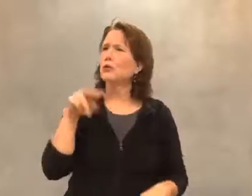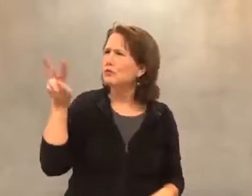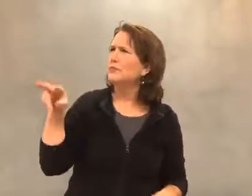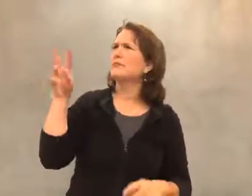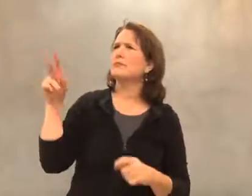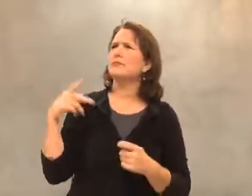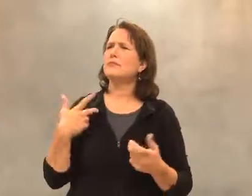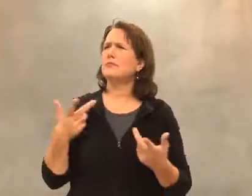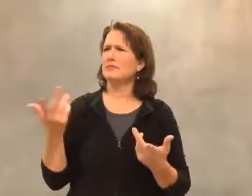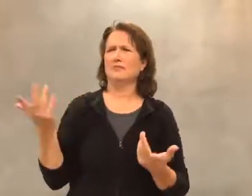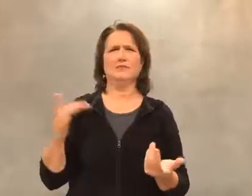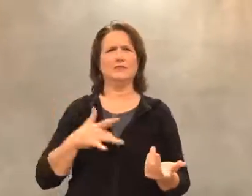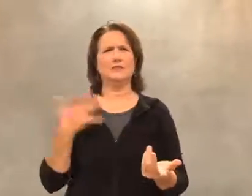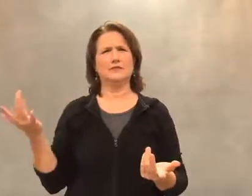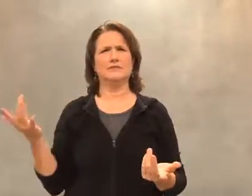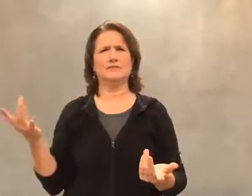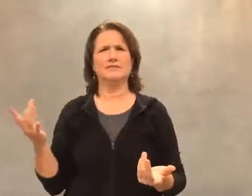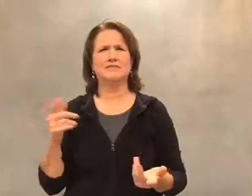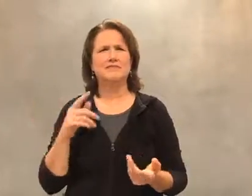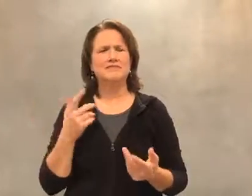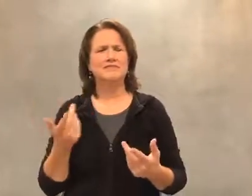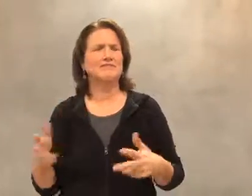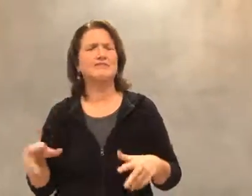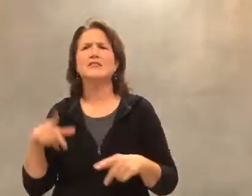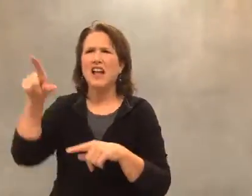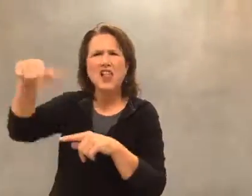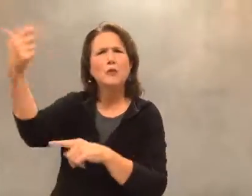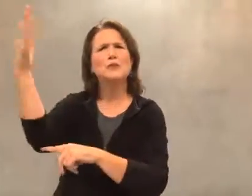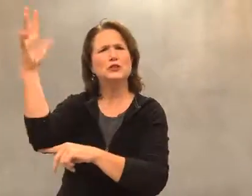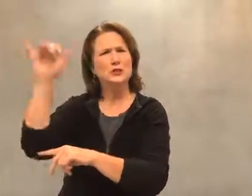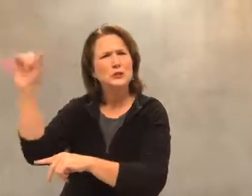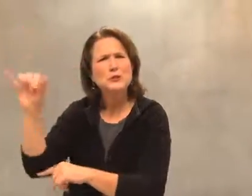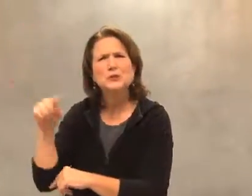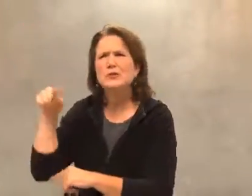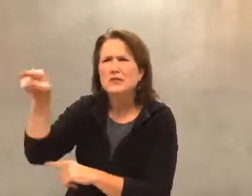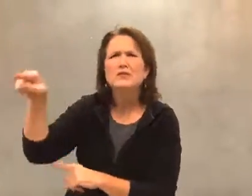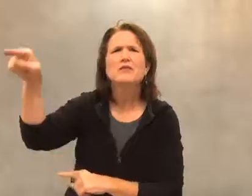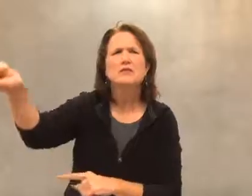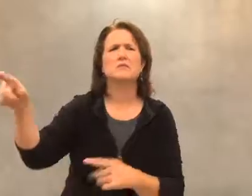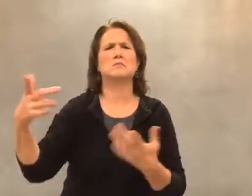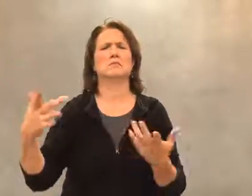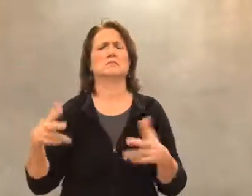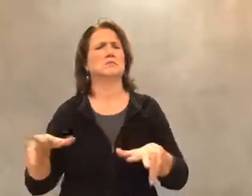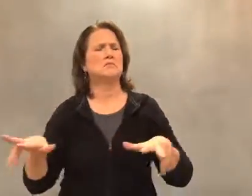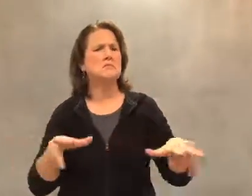I wondered what that was about.